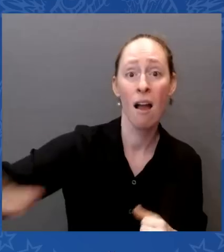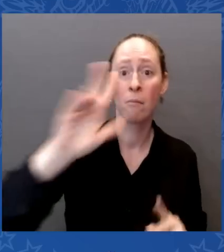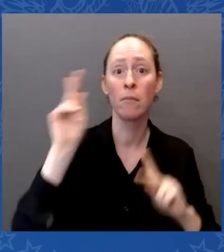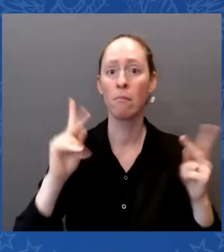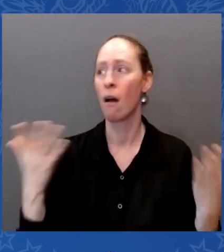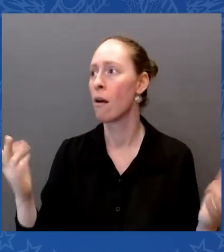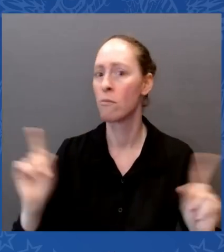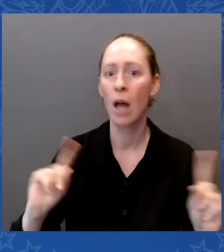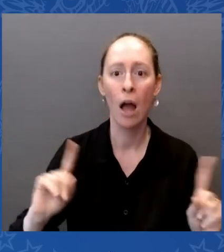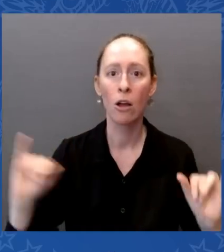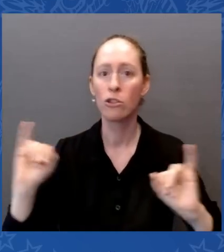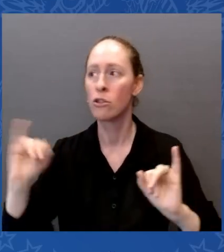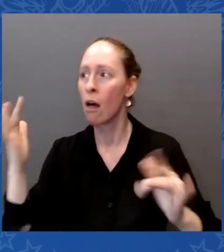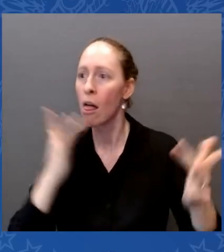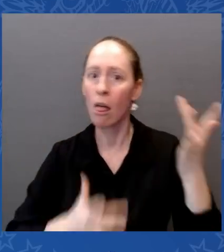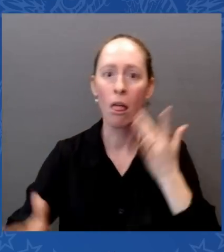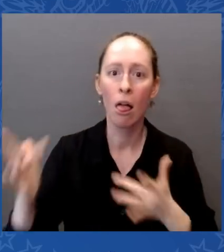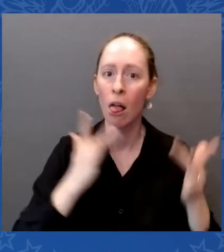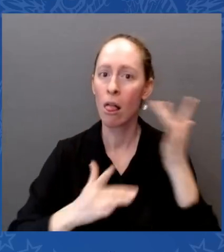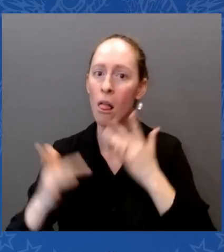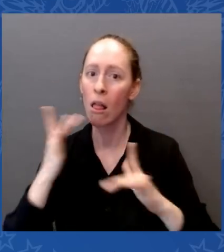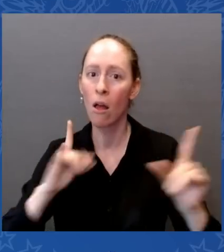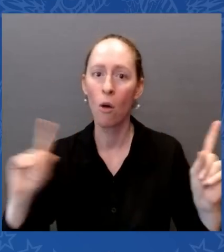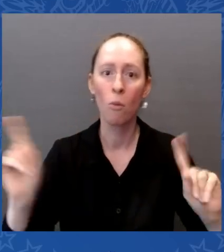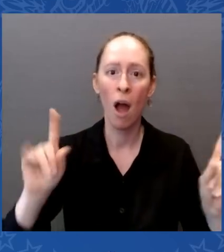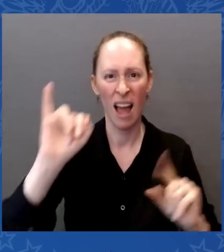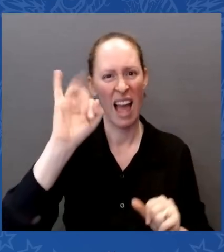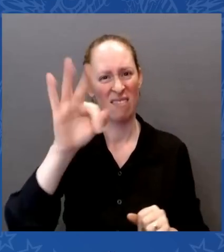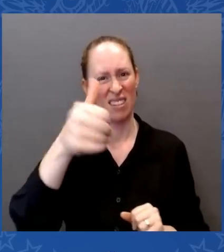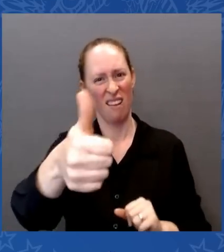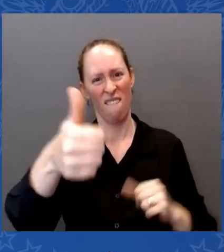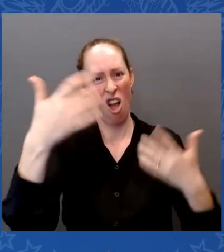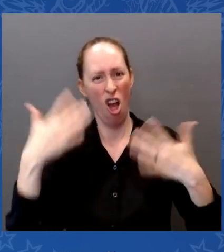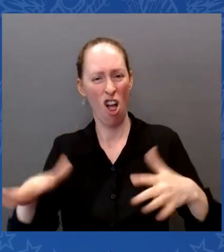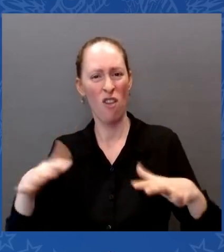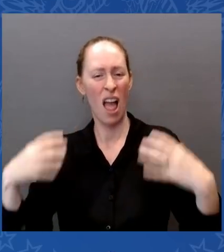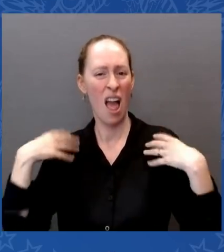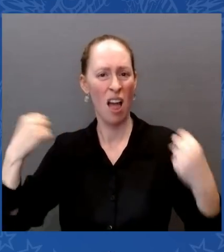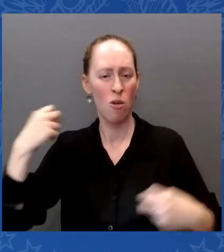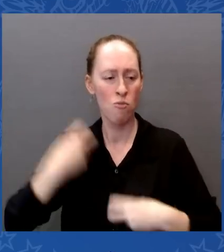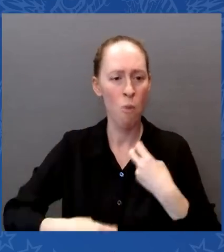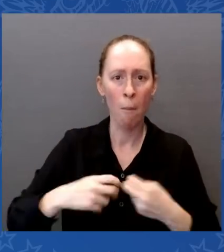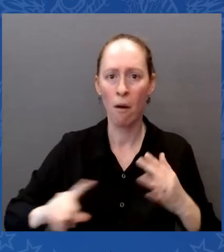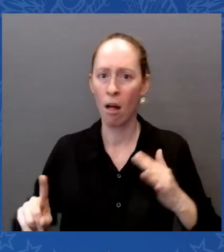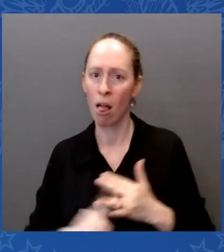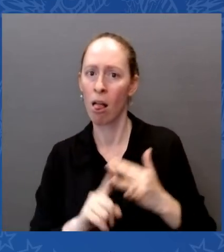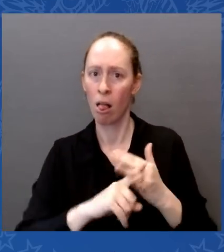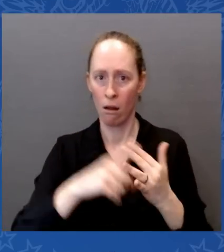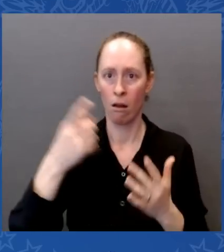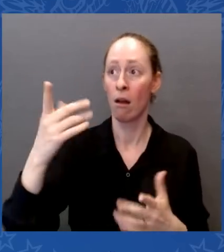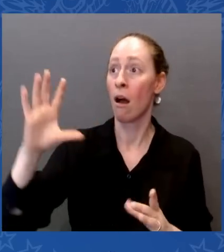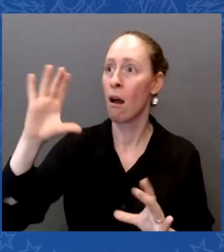Let's remember that we're talking about millions of people who will lose their health insurance because they do not have a way to get it